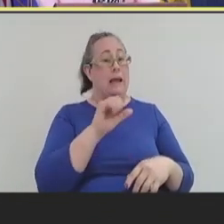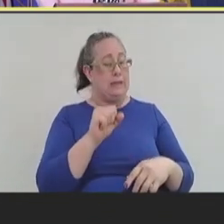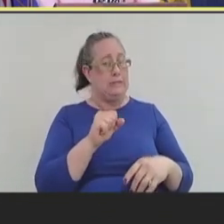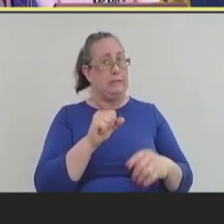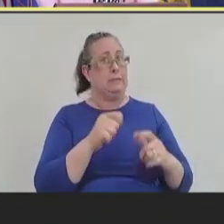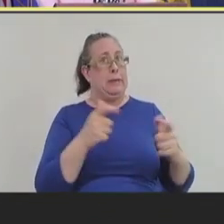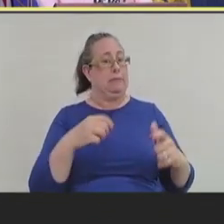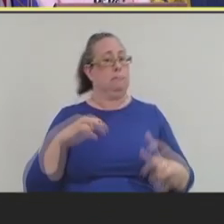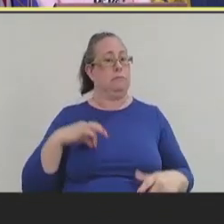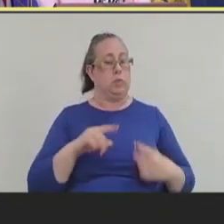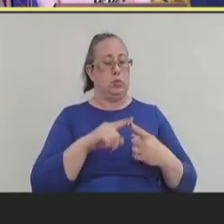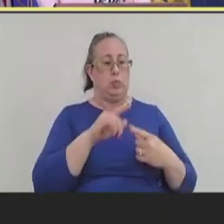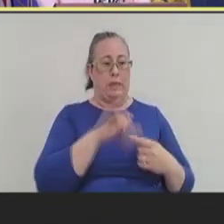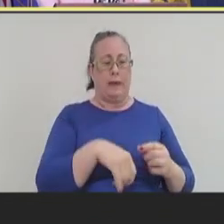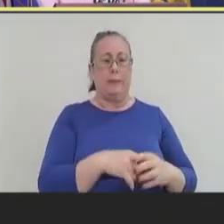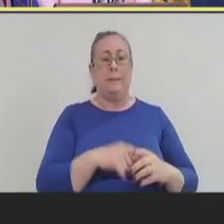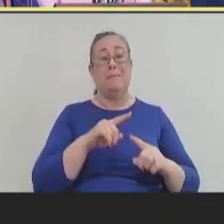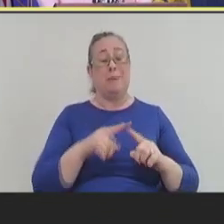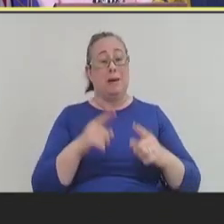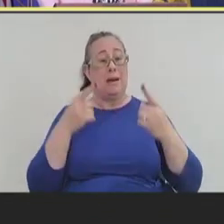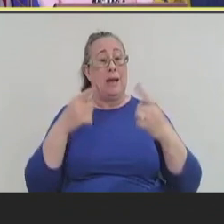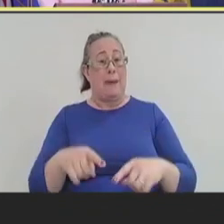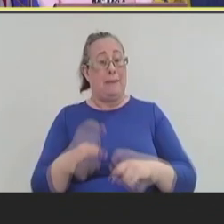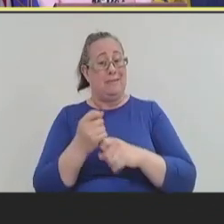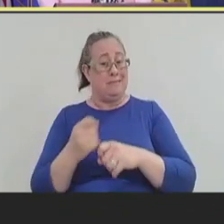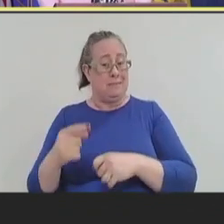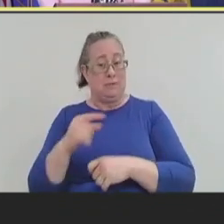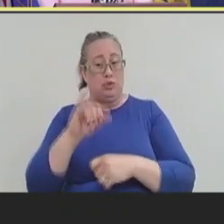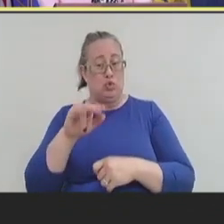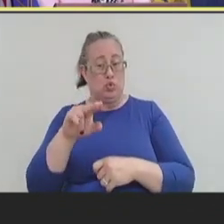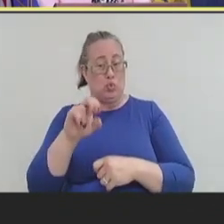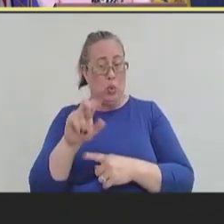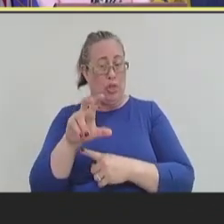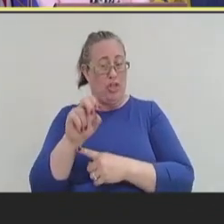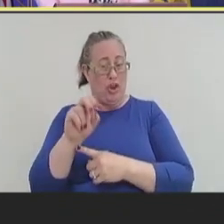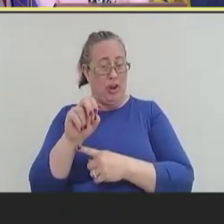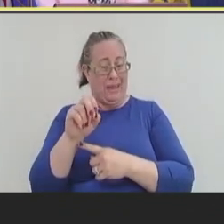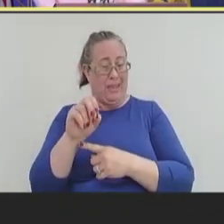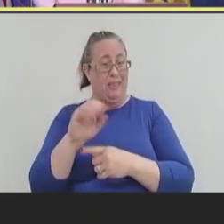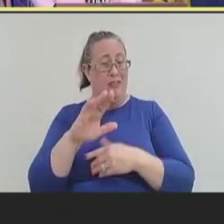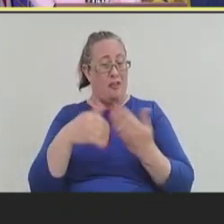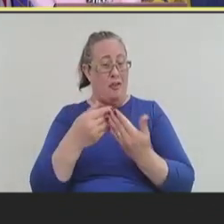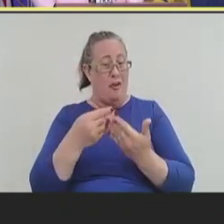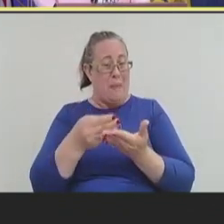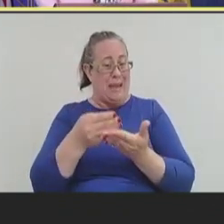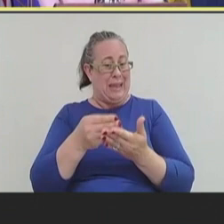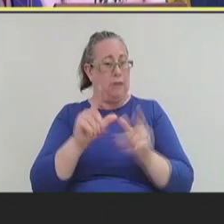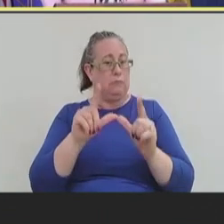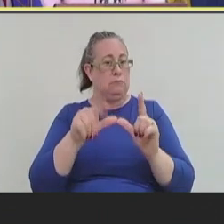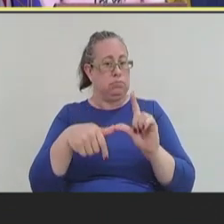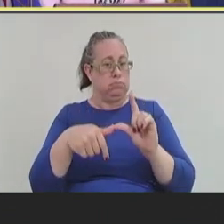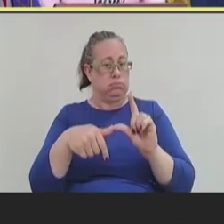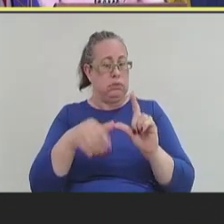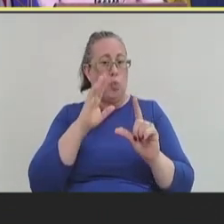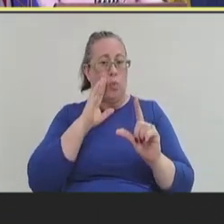However, next year on June 30th, all of those funds are set to expire. So, we are really